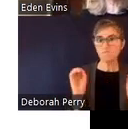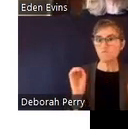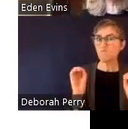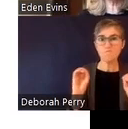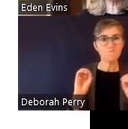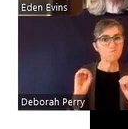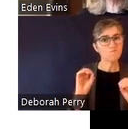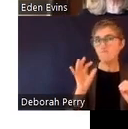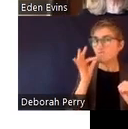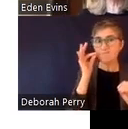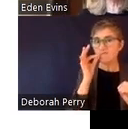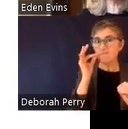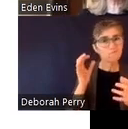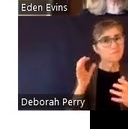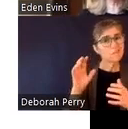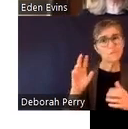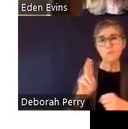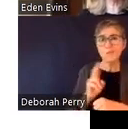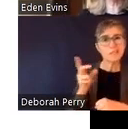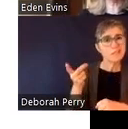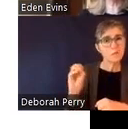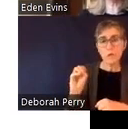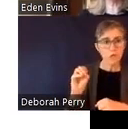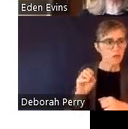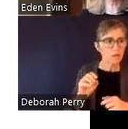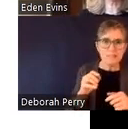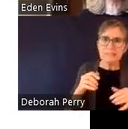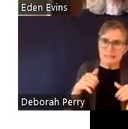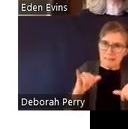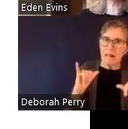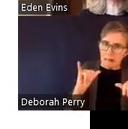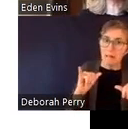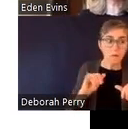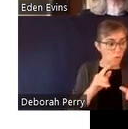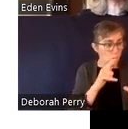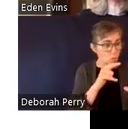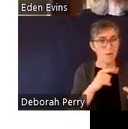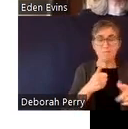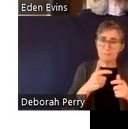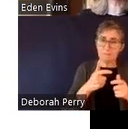disorder, it's more prevalent in those with a major depressive disorder or suicidal ideation,